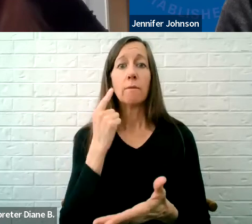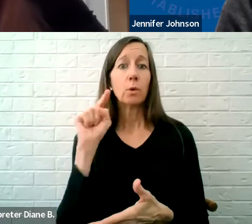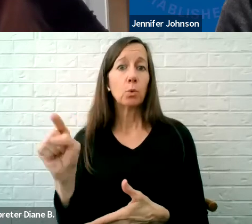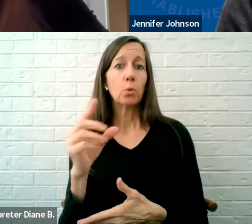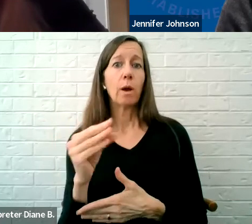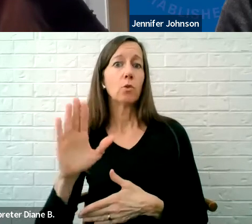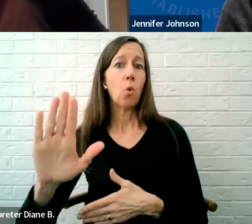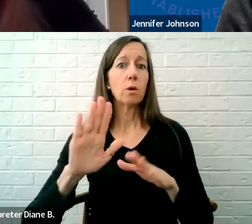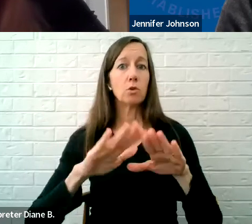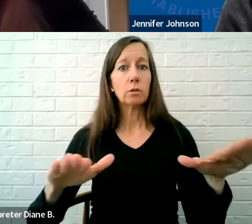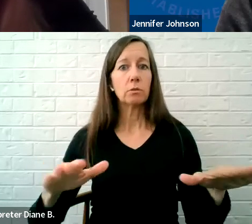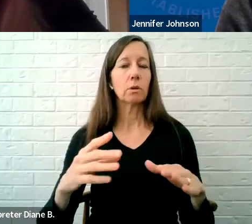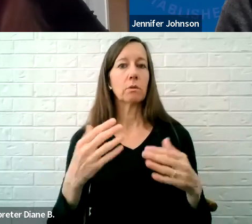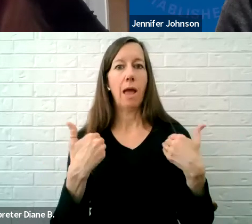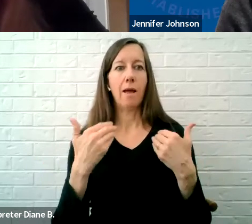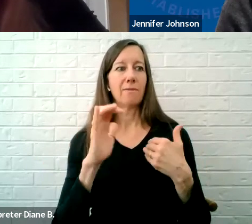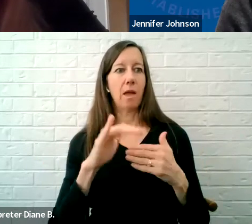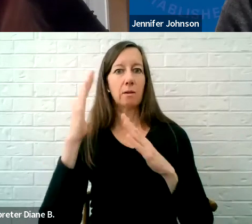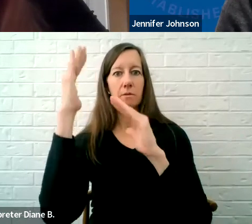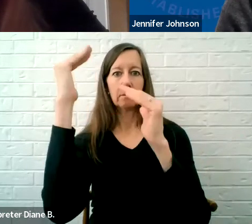that expectation, that they should be in the least